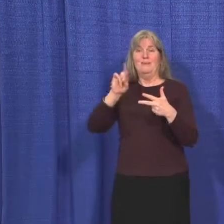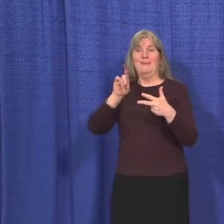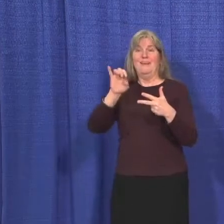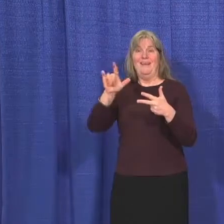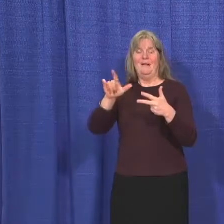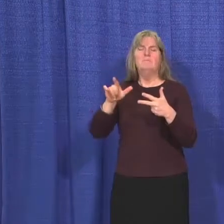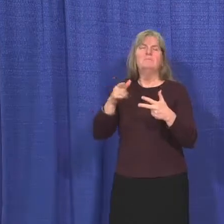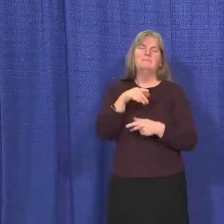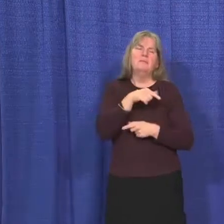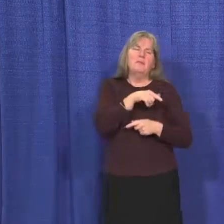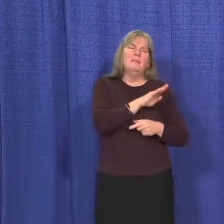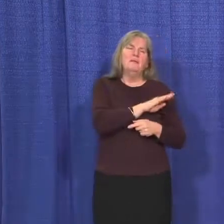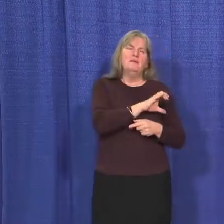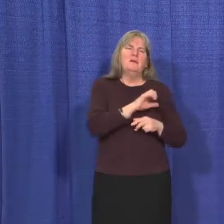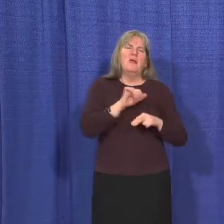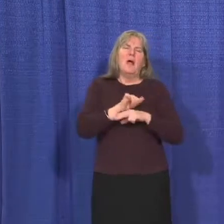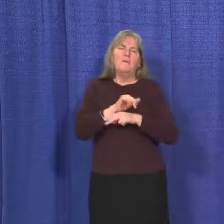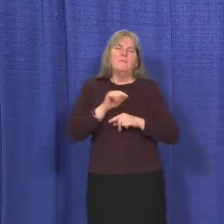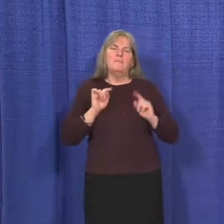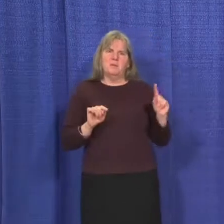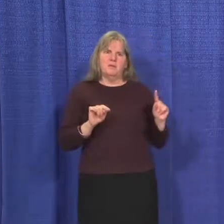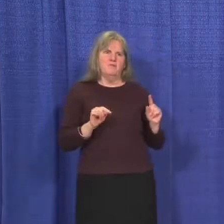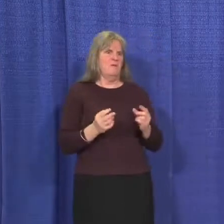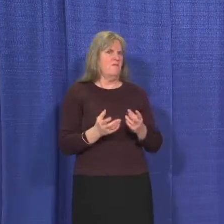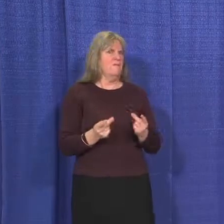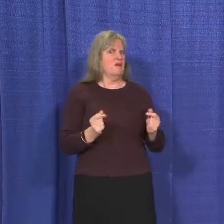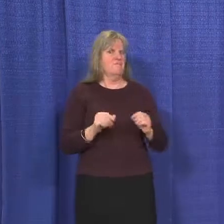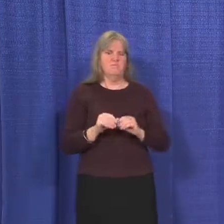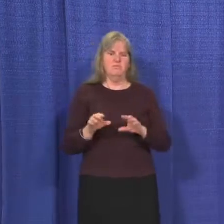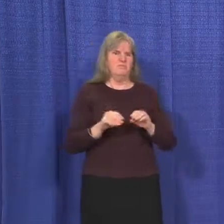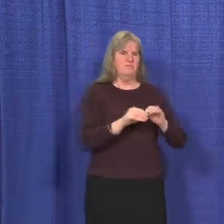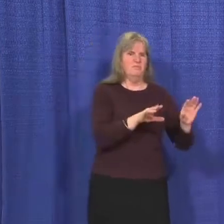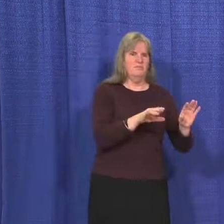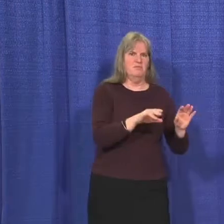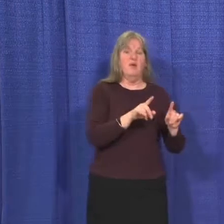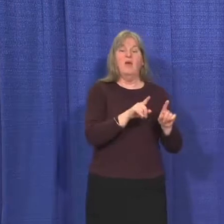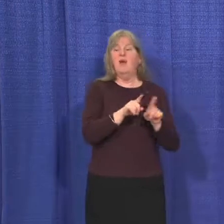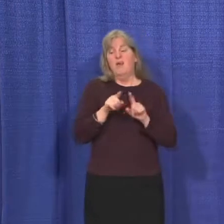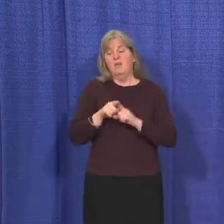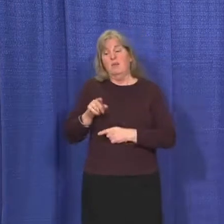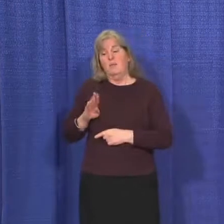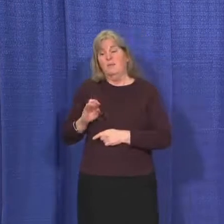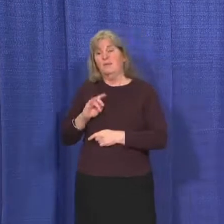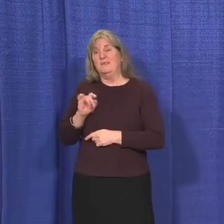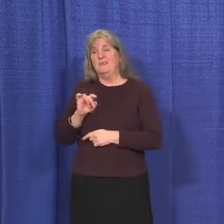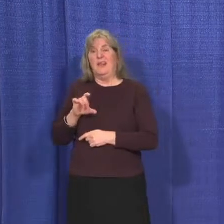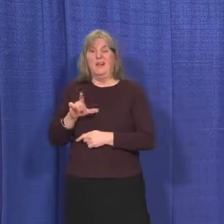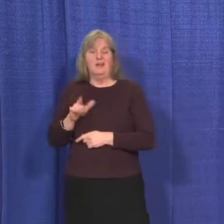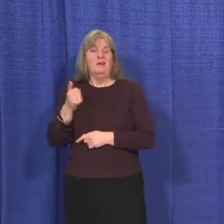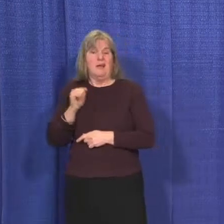ongoing outbreaks in BC and Alberta is rapidly transmissible and, as happened in Brazil, has